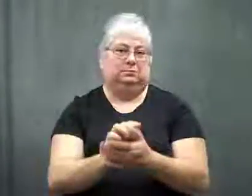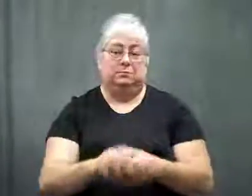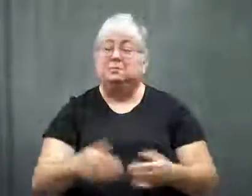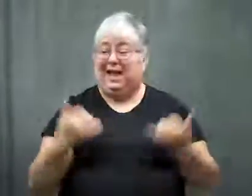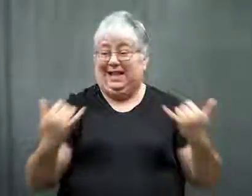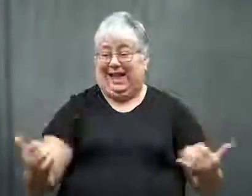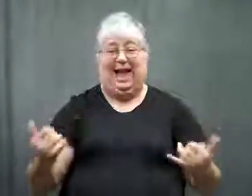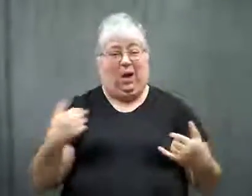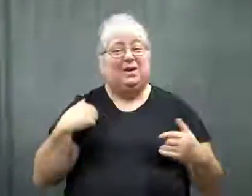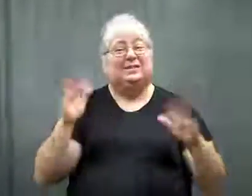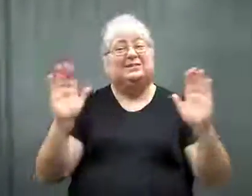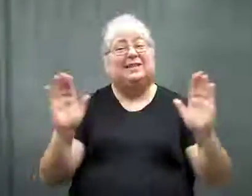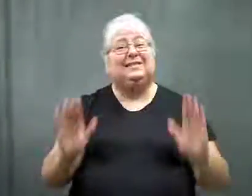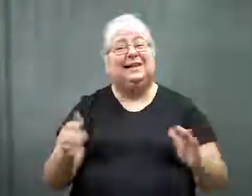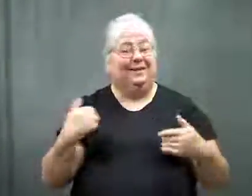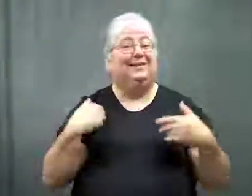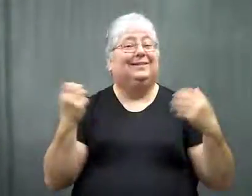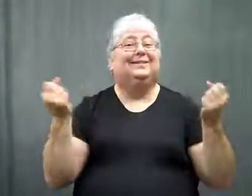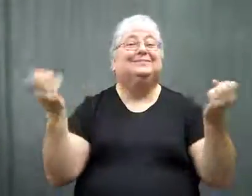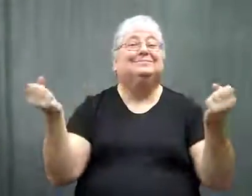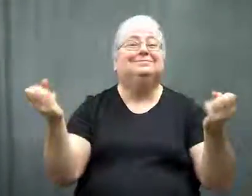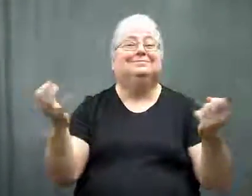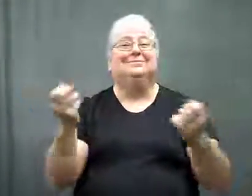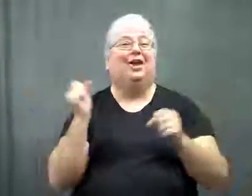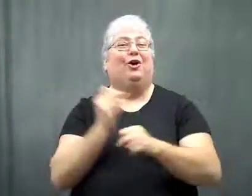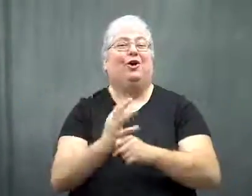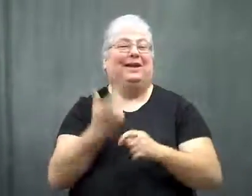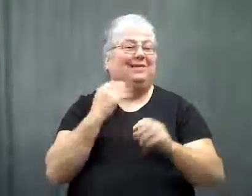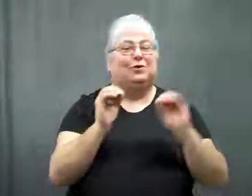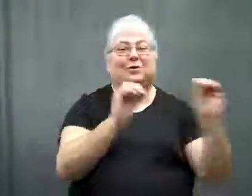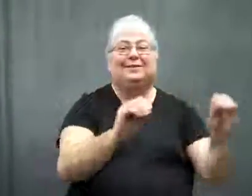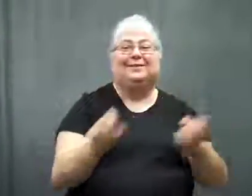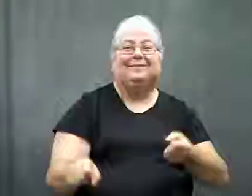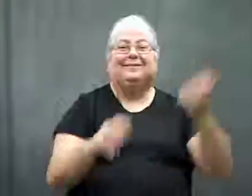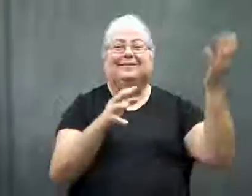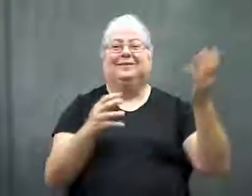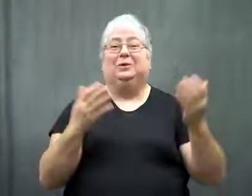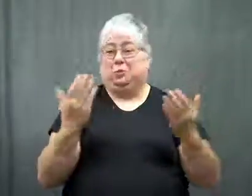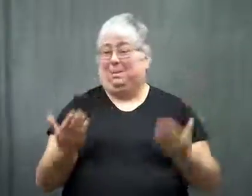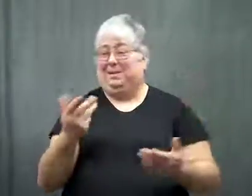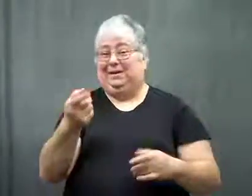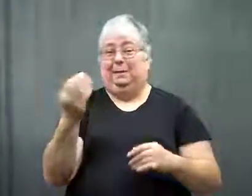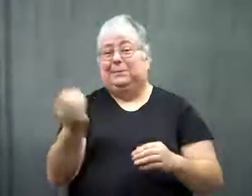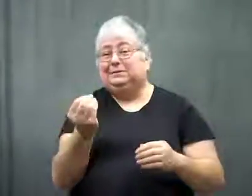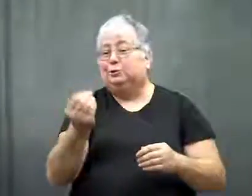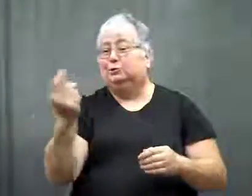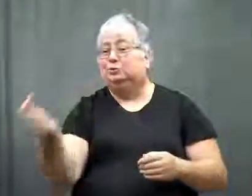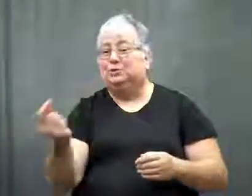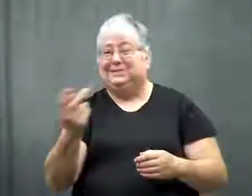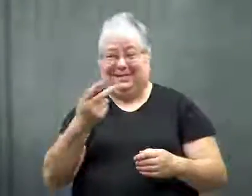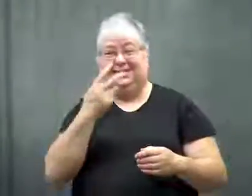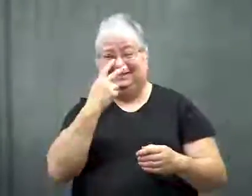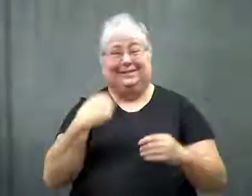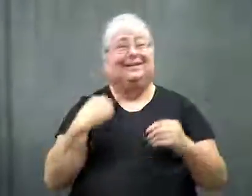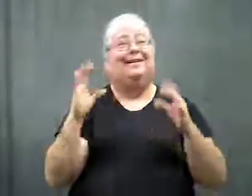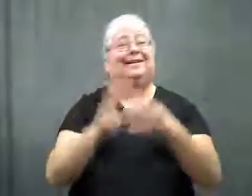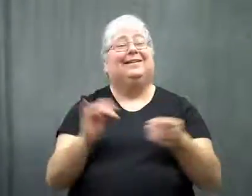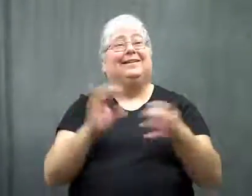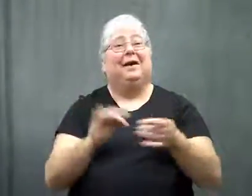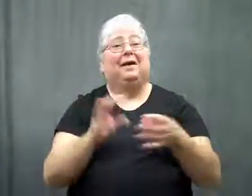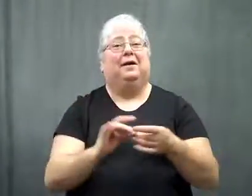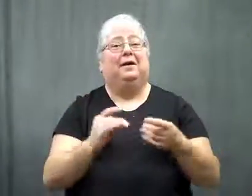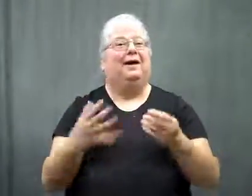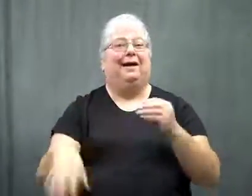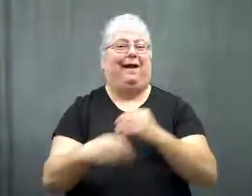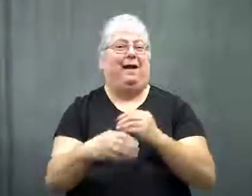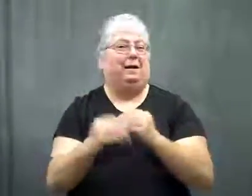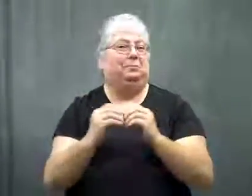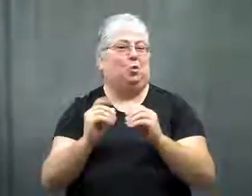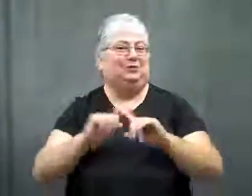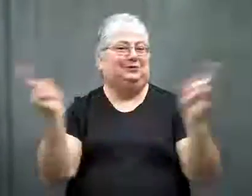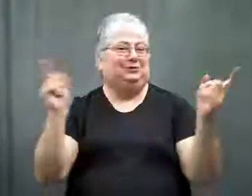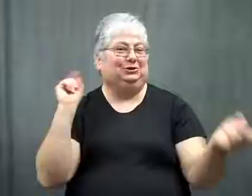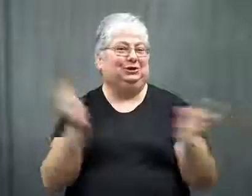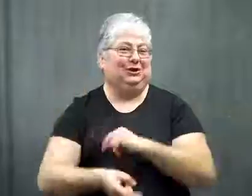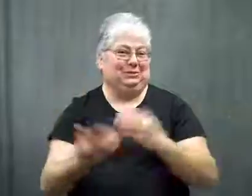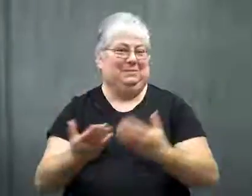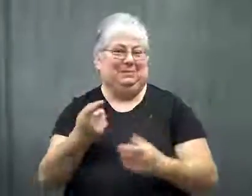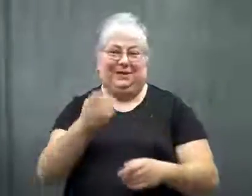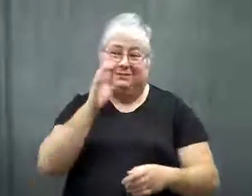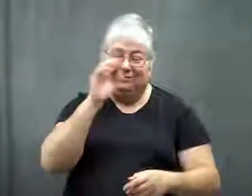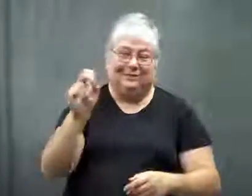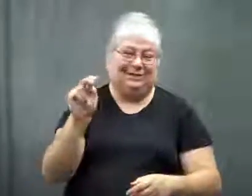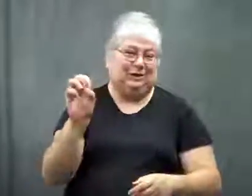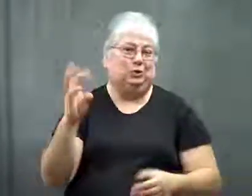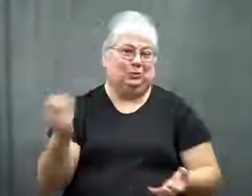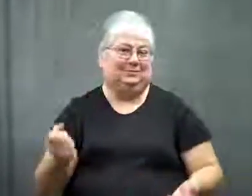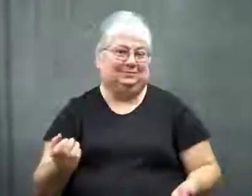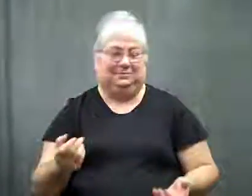I'm doing this story on Sunday for upload, and by Monday or Tuesday, things will have changed.